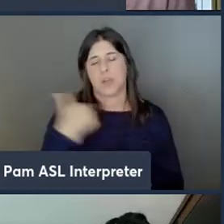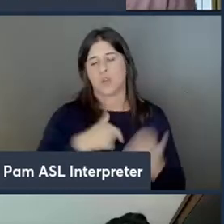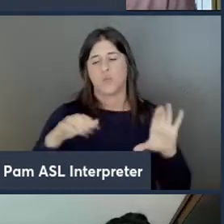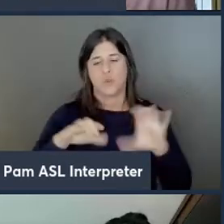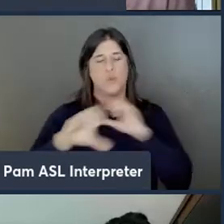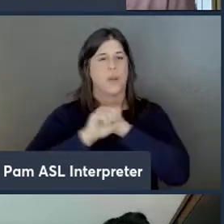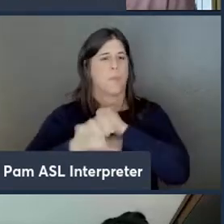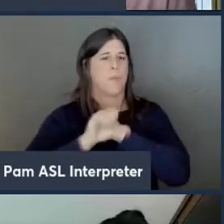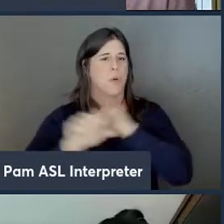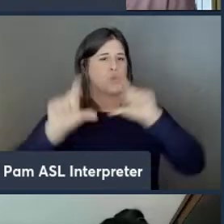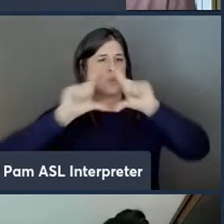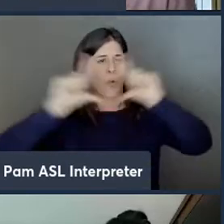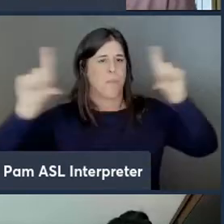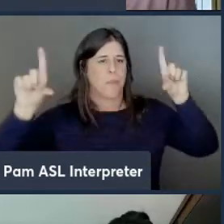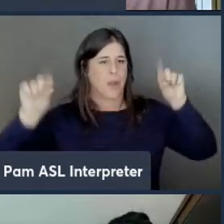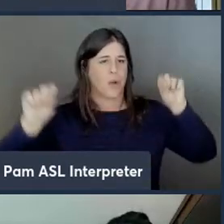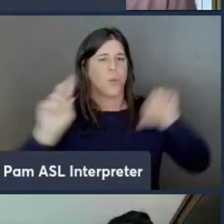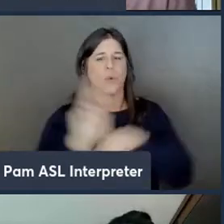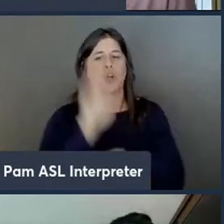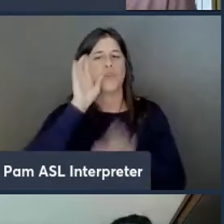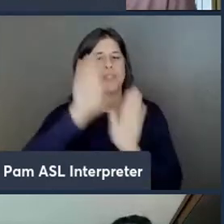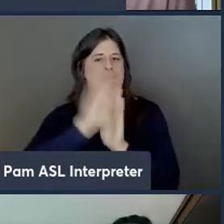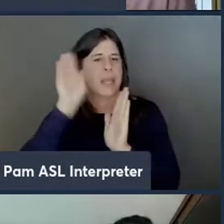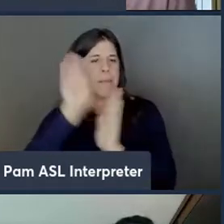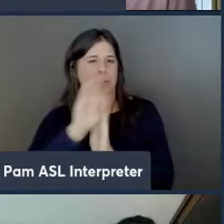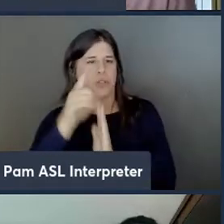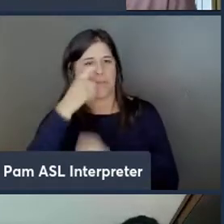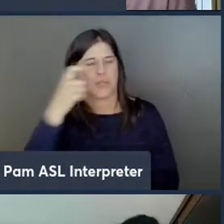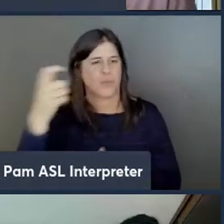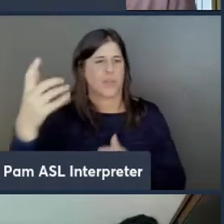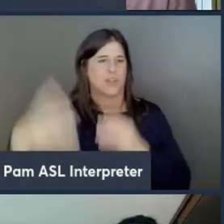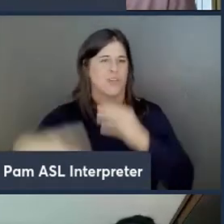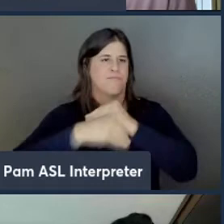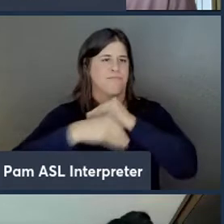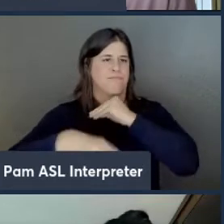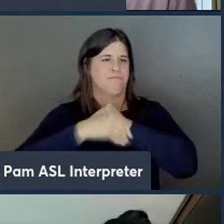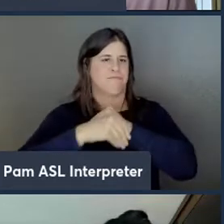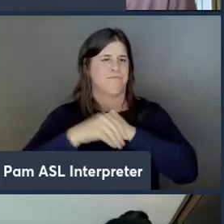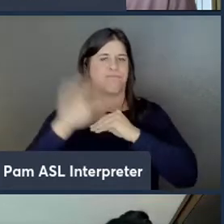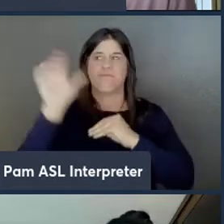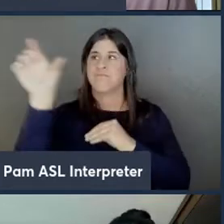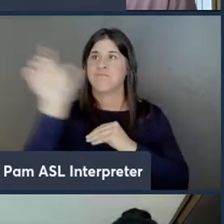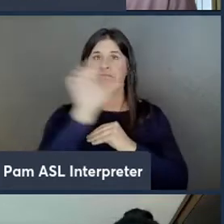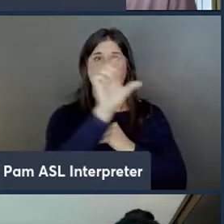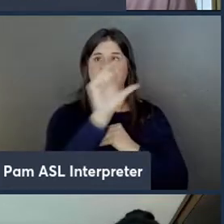we're gonna use images because we can just plug in. We can just plug in image URLs